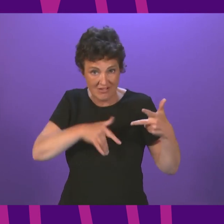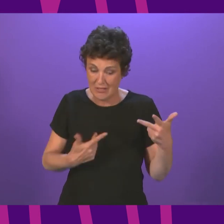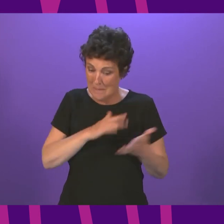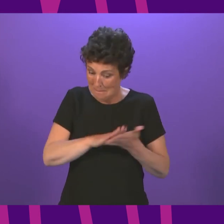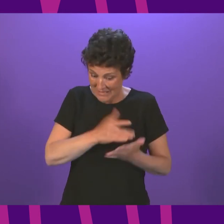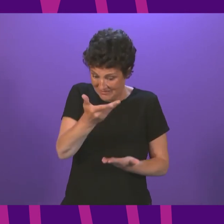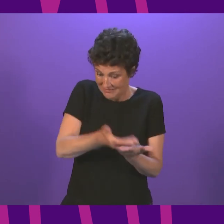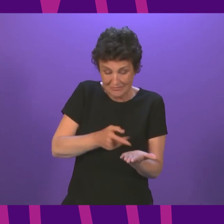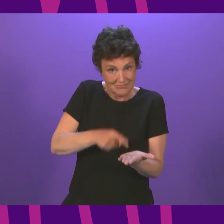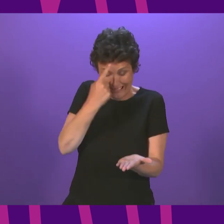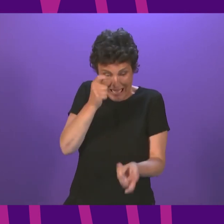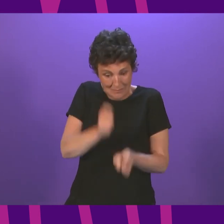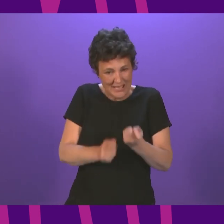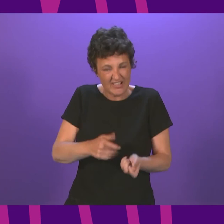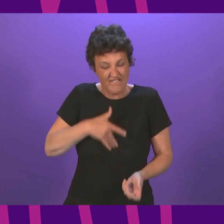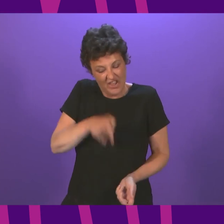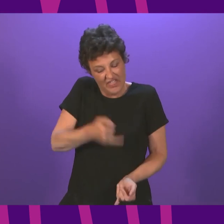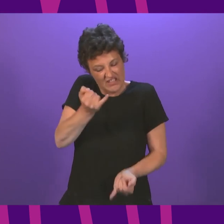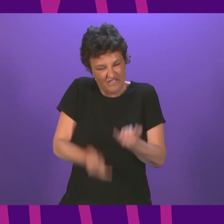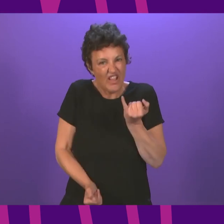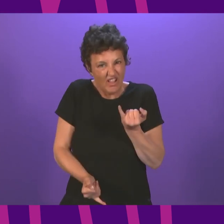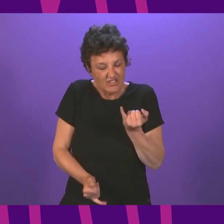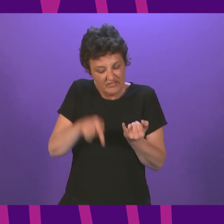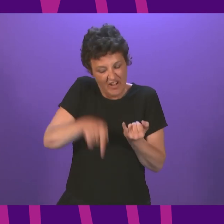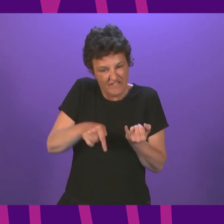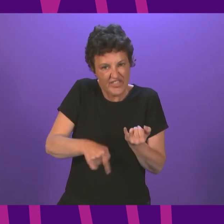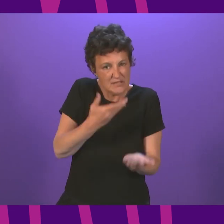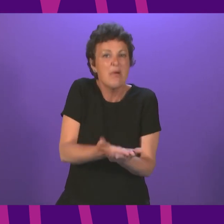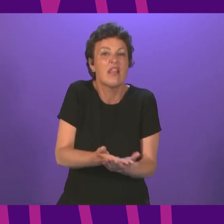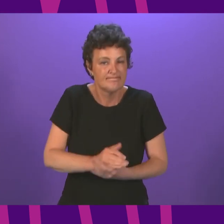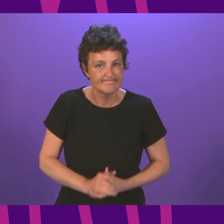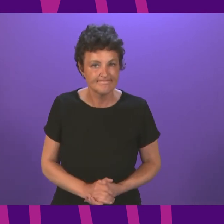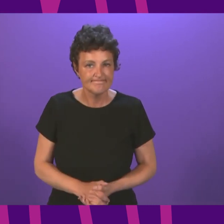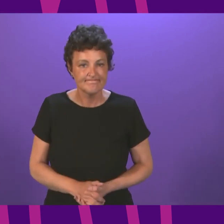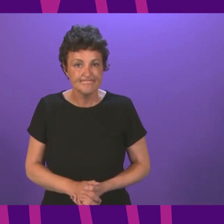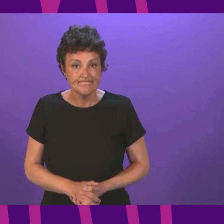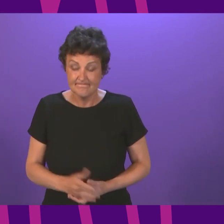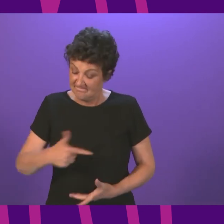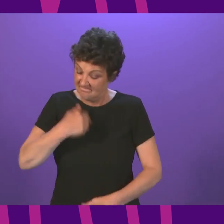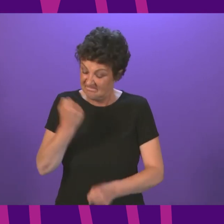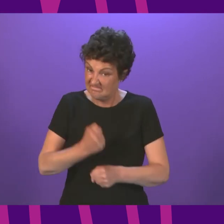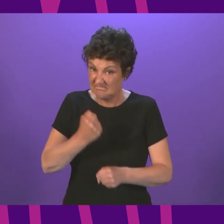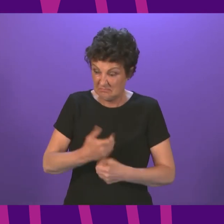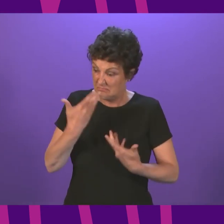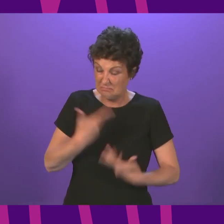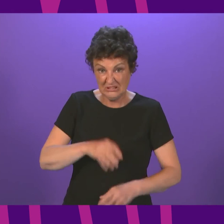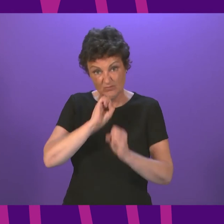who was my MP and a very good MP, even though we disagreed politically. His words of tribute were wholly appropriate.